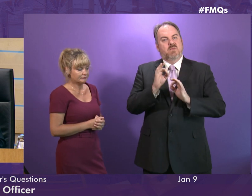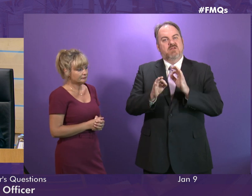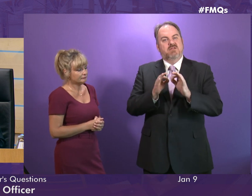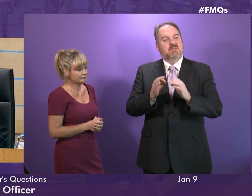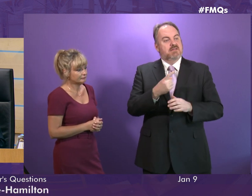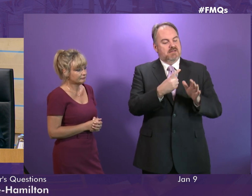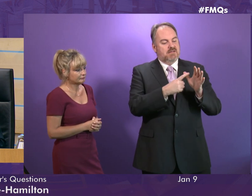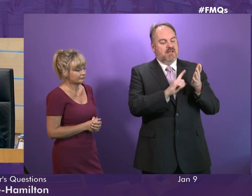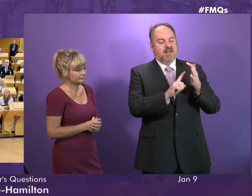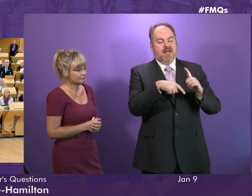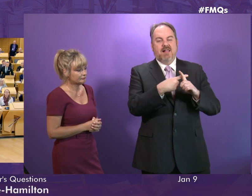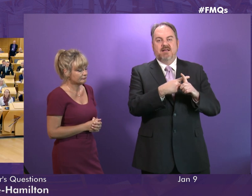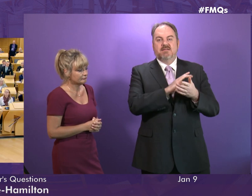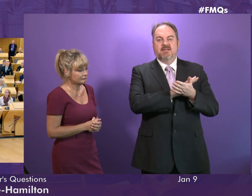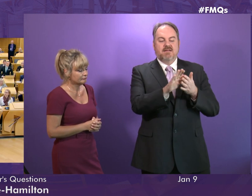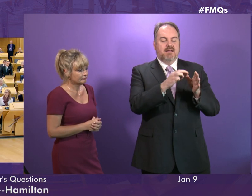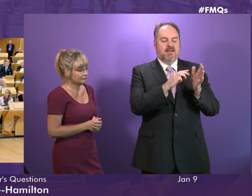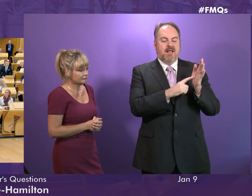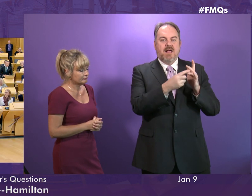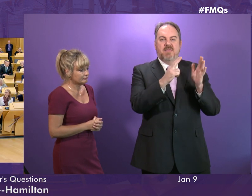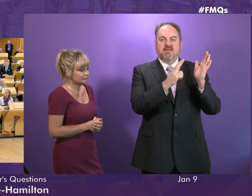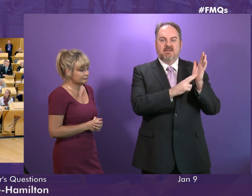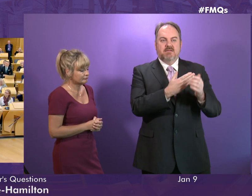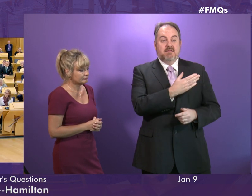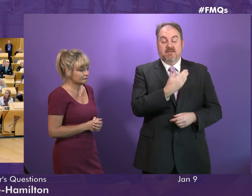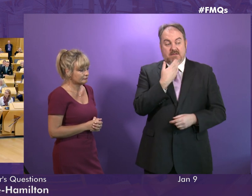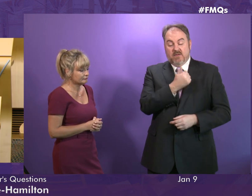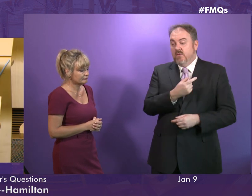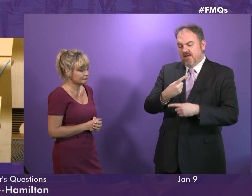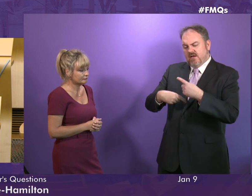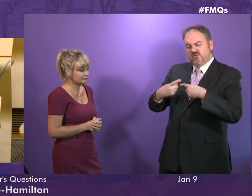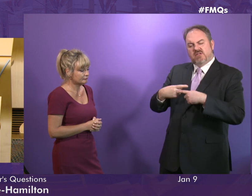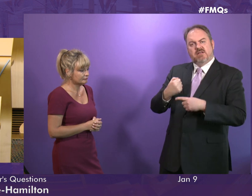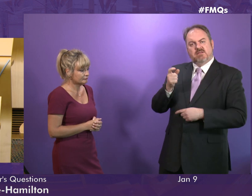Alex Cole-Hamilton (Edinburgh Western) (LD): Last year, my constituent Malcolm Muirhead